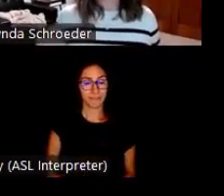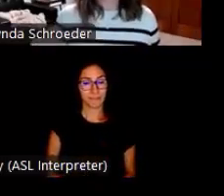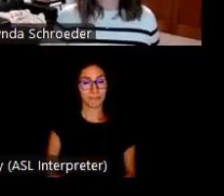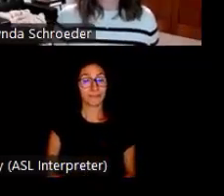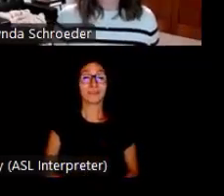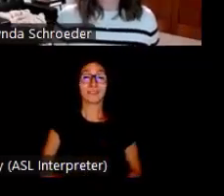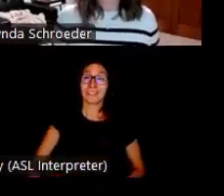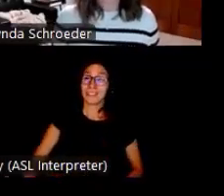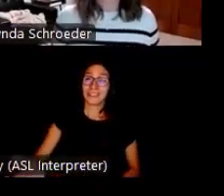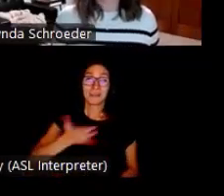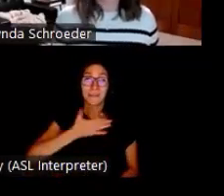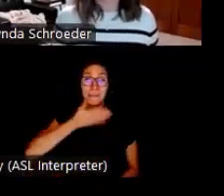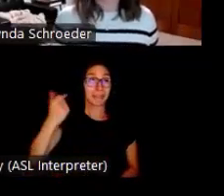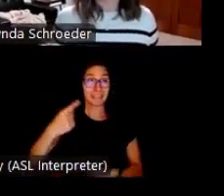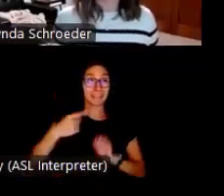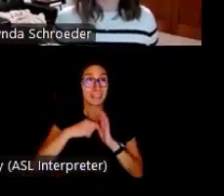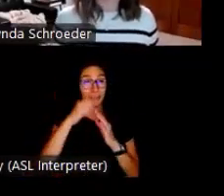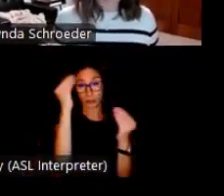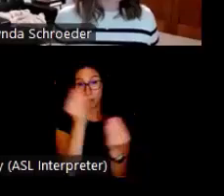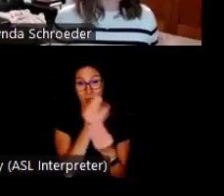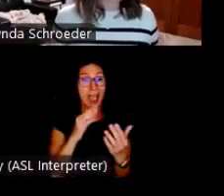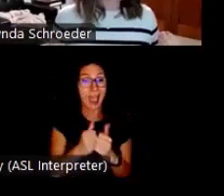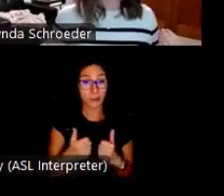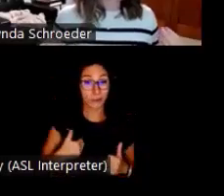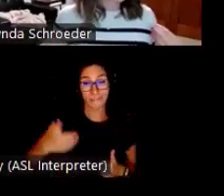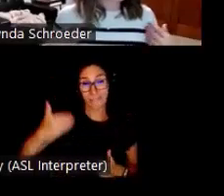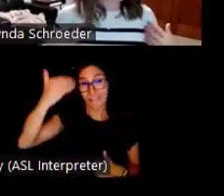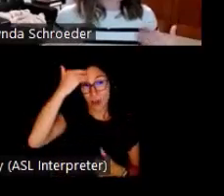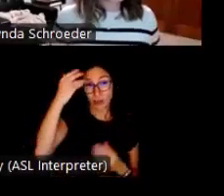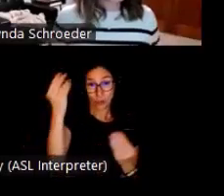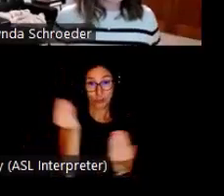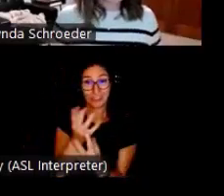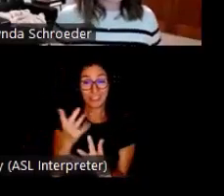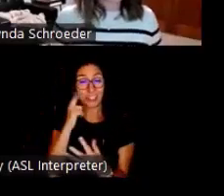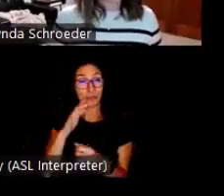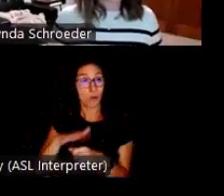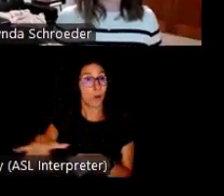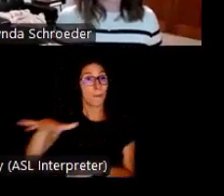translation in rural spaces is that from this, when we had